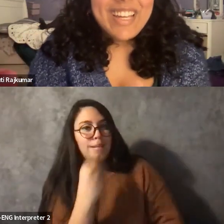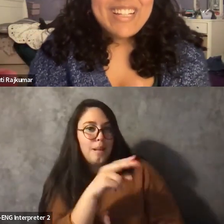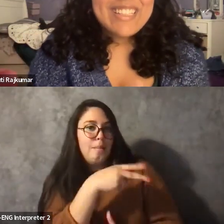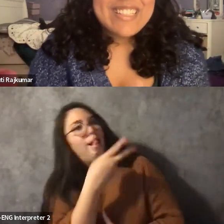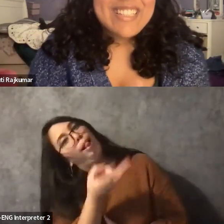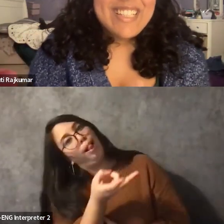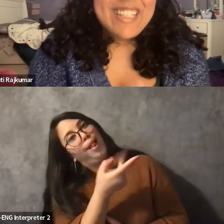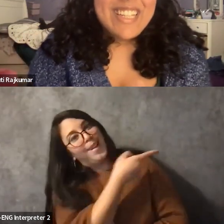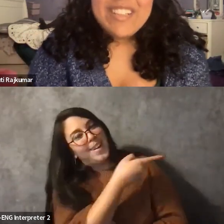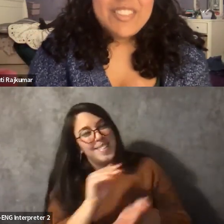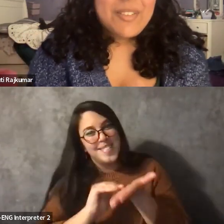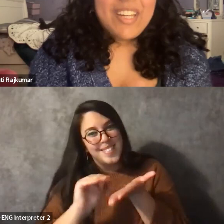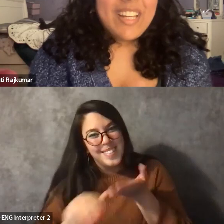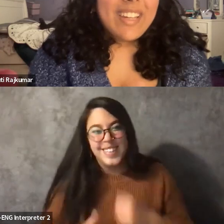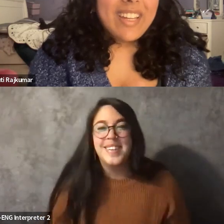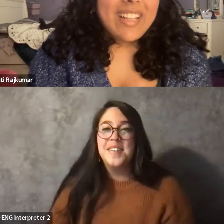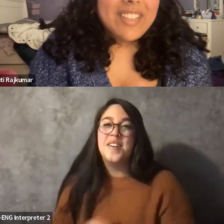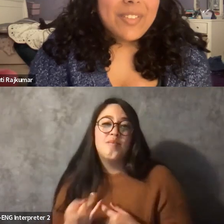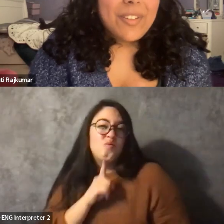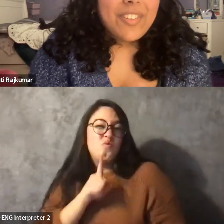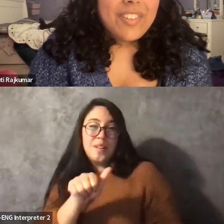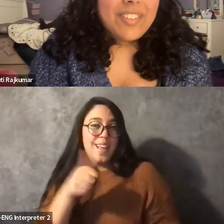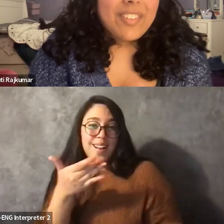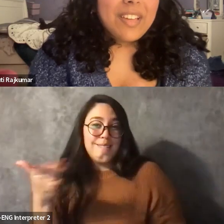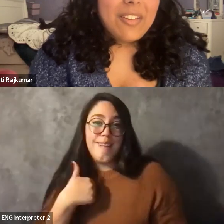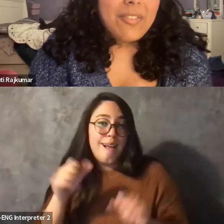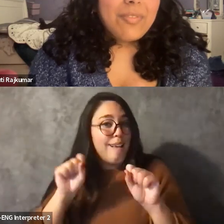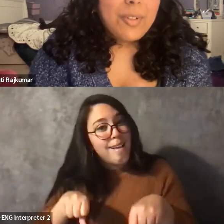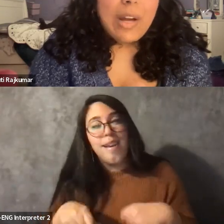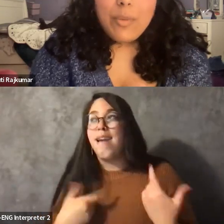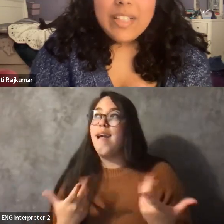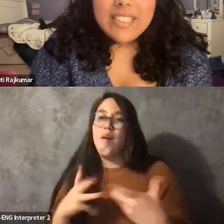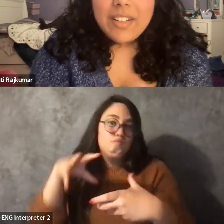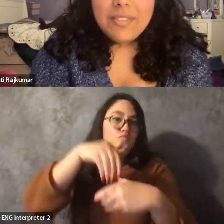And yeah, just doing anything I can to just kind of ground myself.